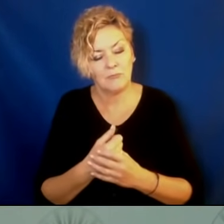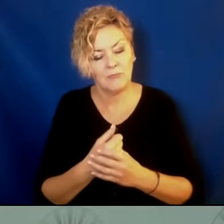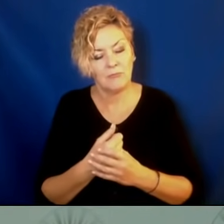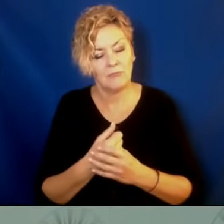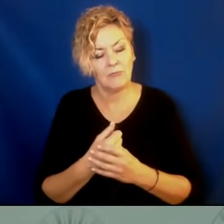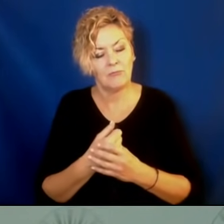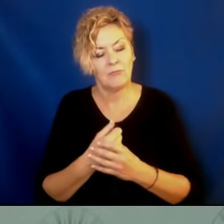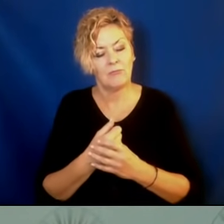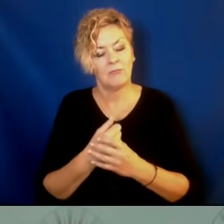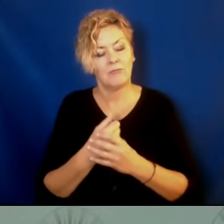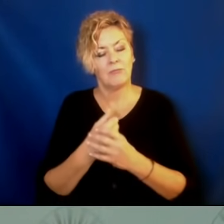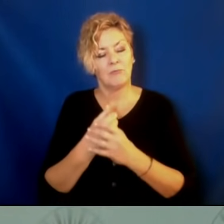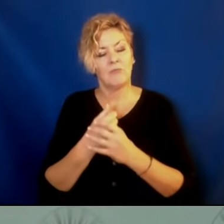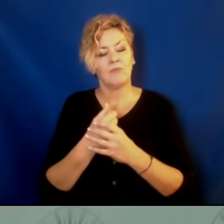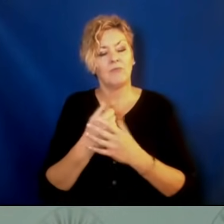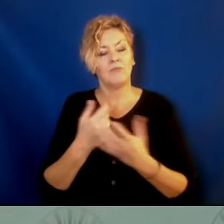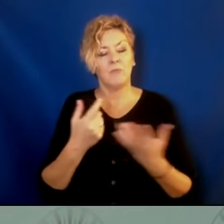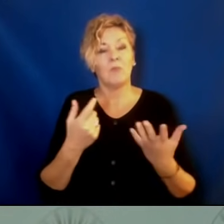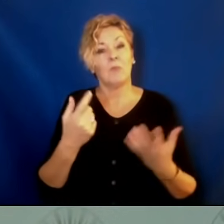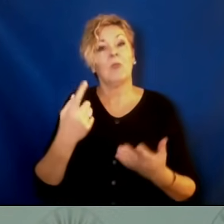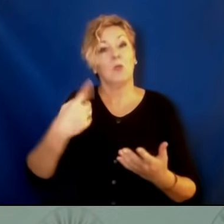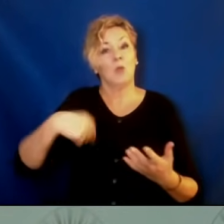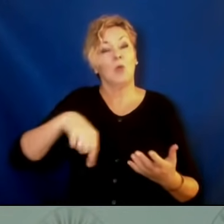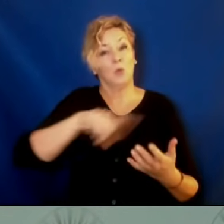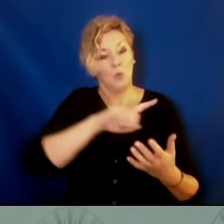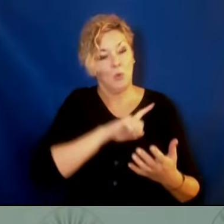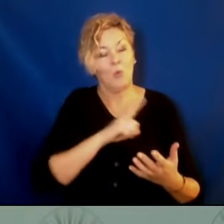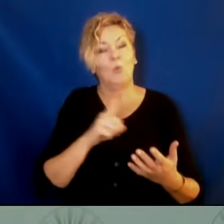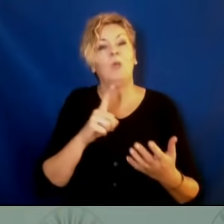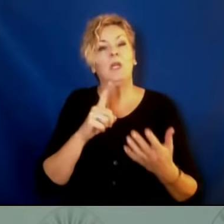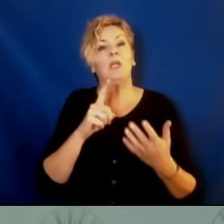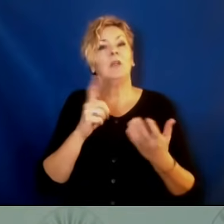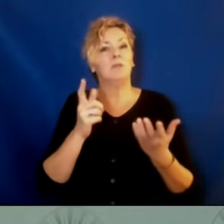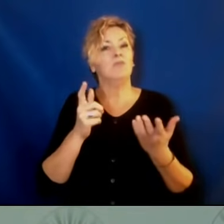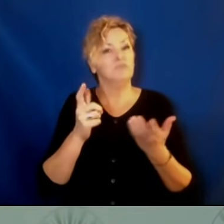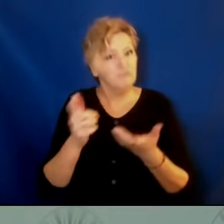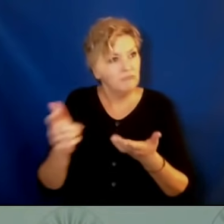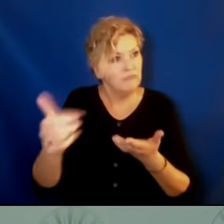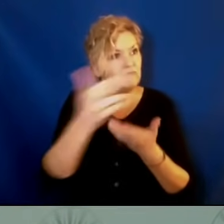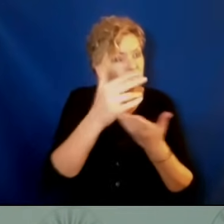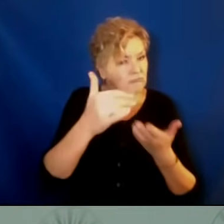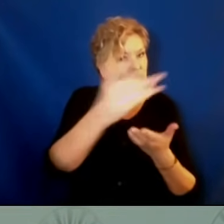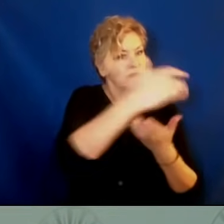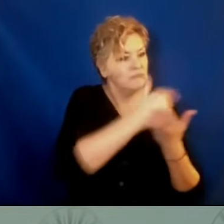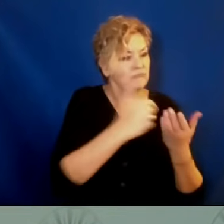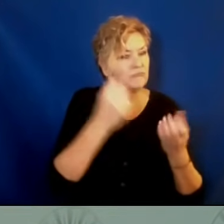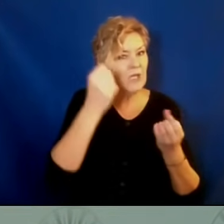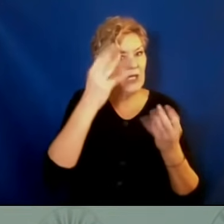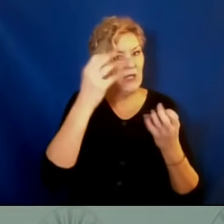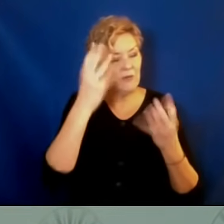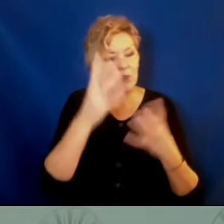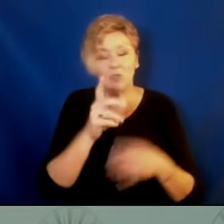The originality, there are a lot of people saying I want you release information by neighbourhood or by smaller regional